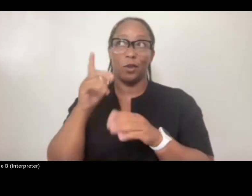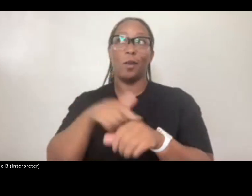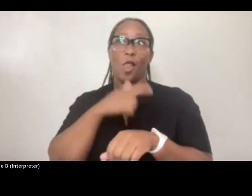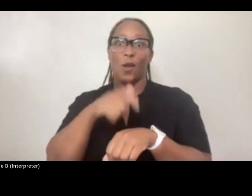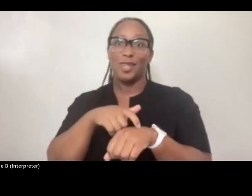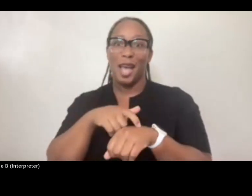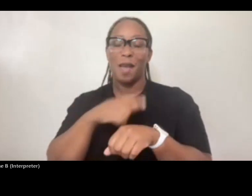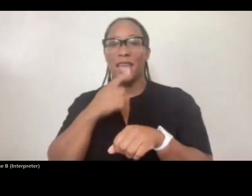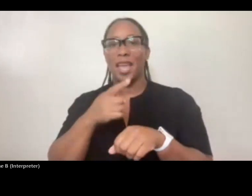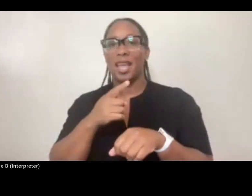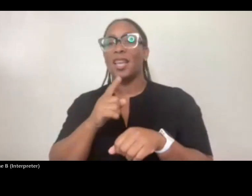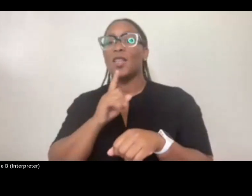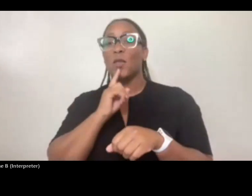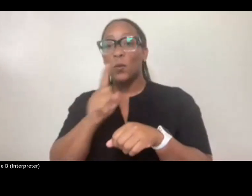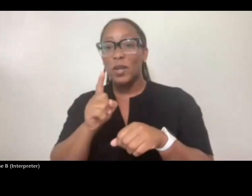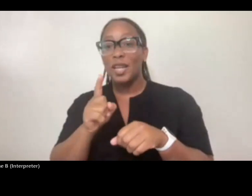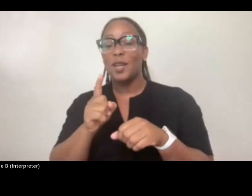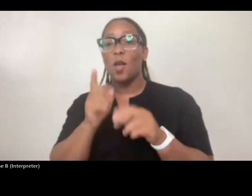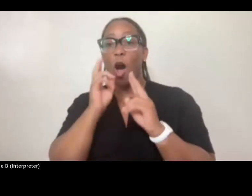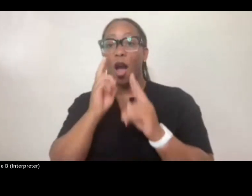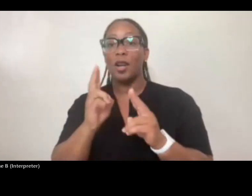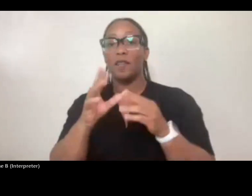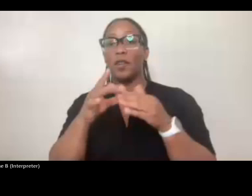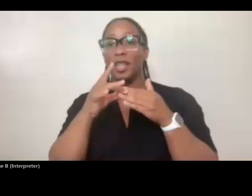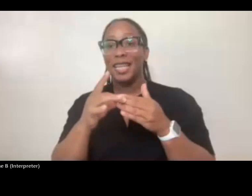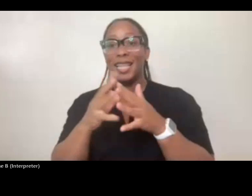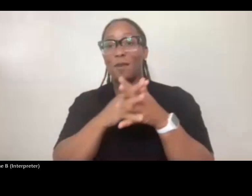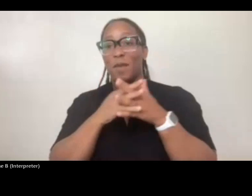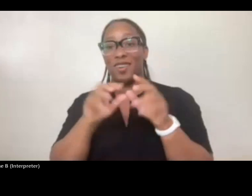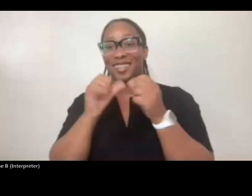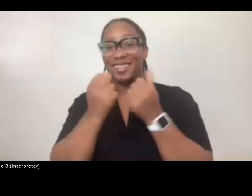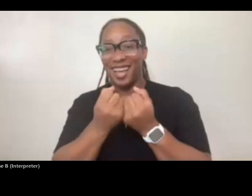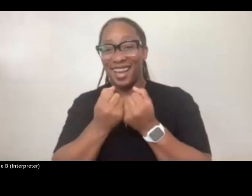have the real honor of leading the American Society on Aging.